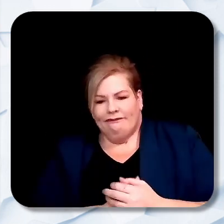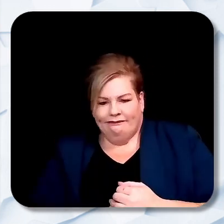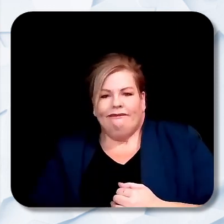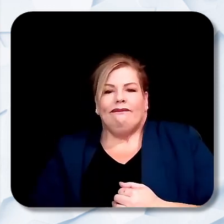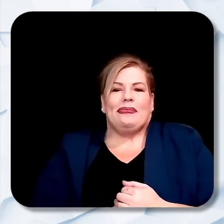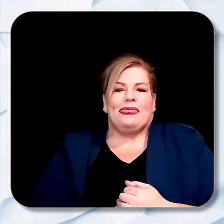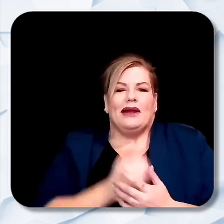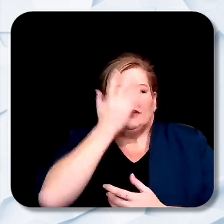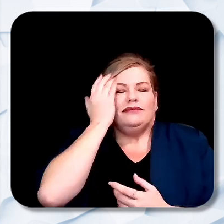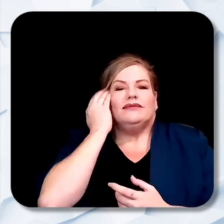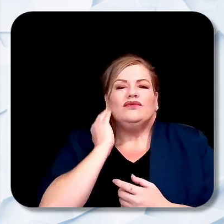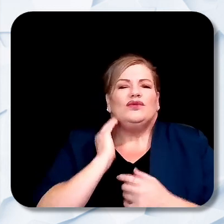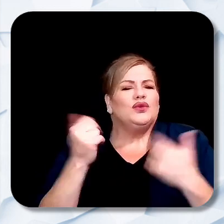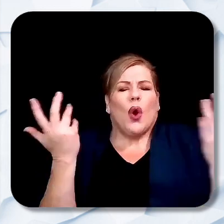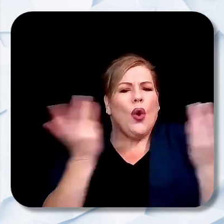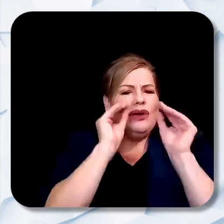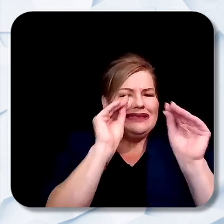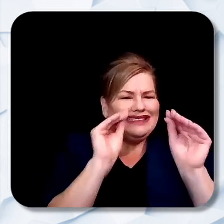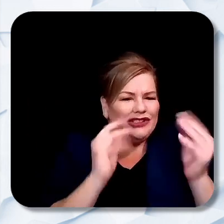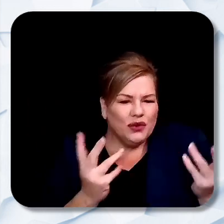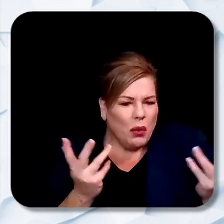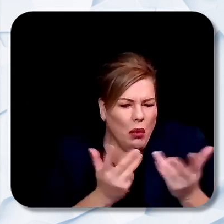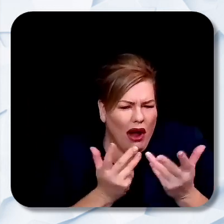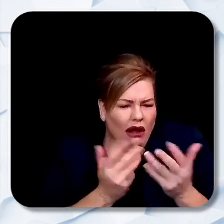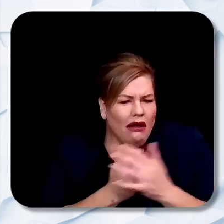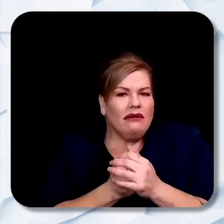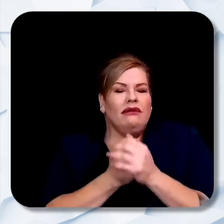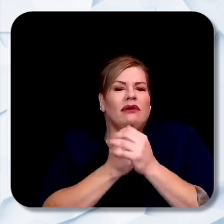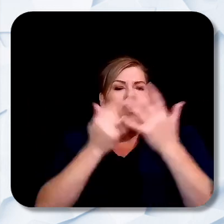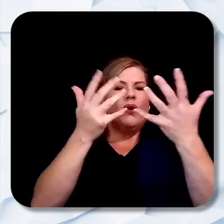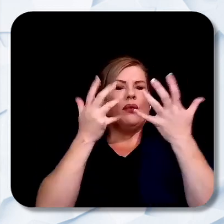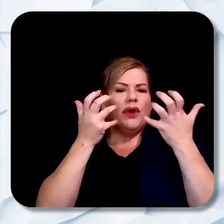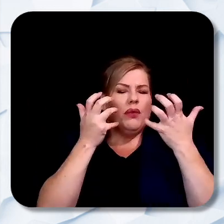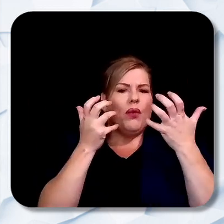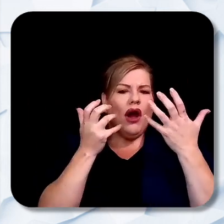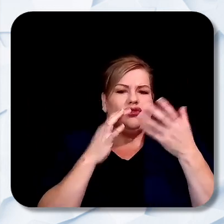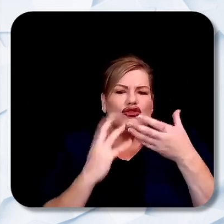So, what are we teaching? And we're really wanting to build the health literacy of our